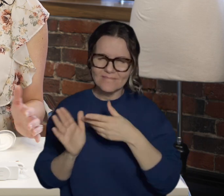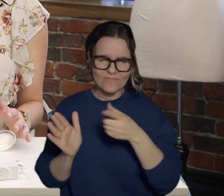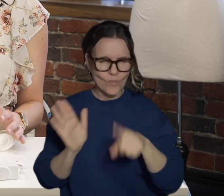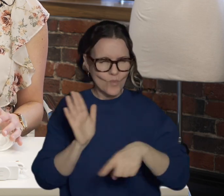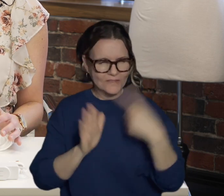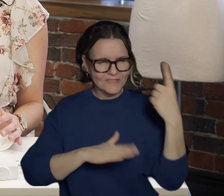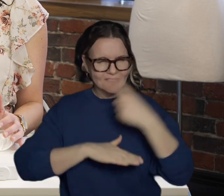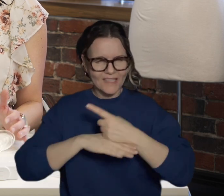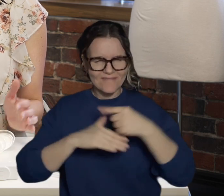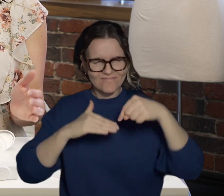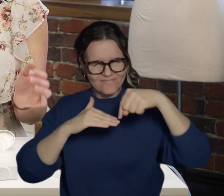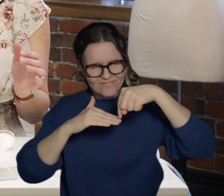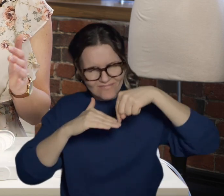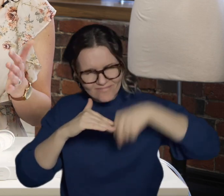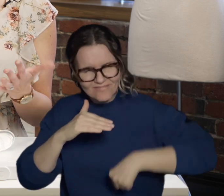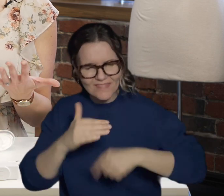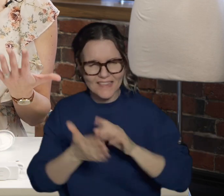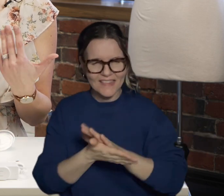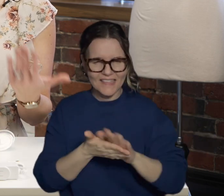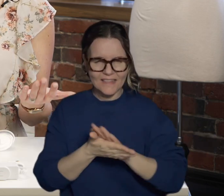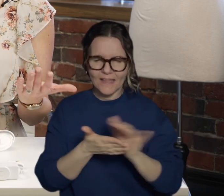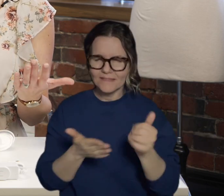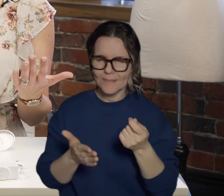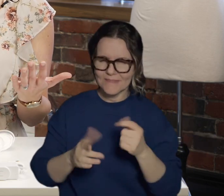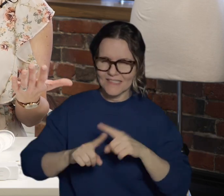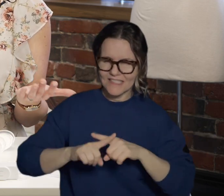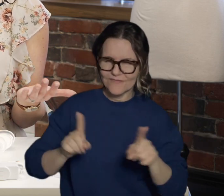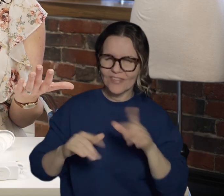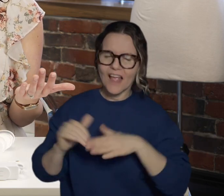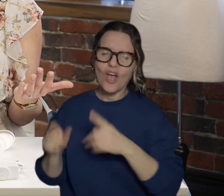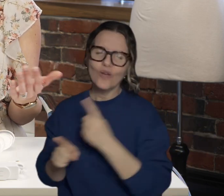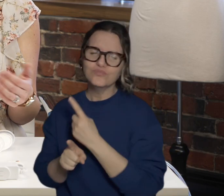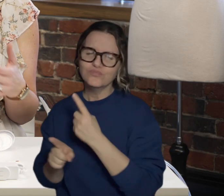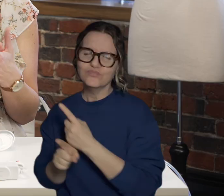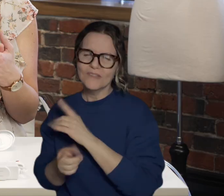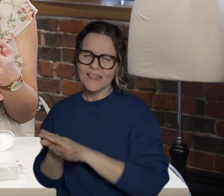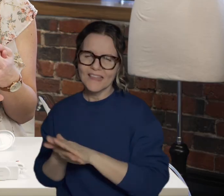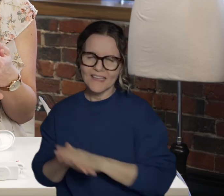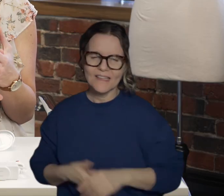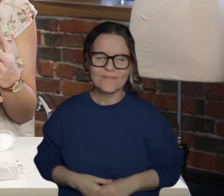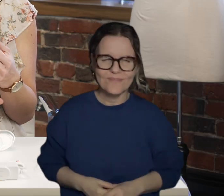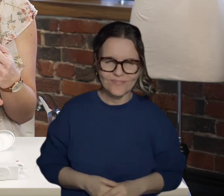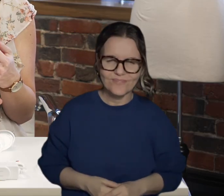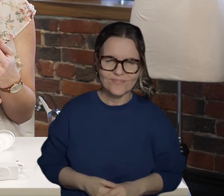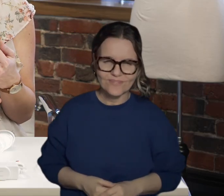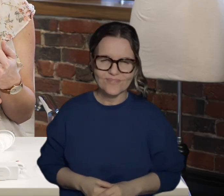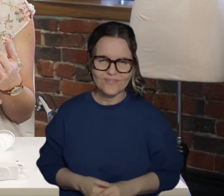immune system the sanitizing is a little bit different there's four general options per the